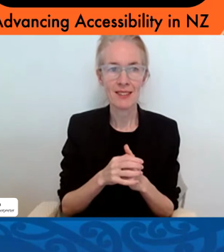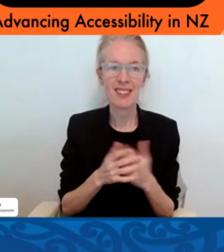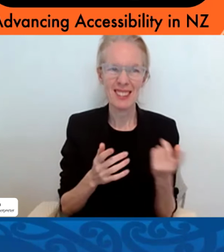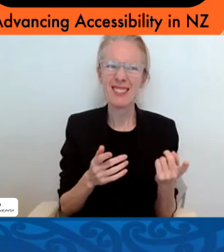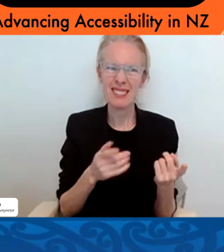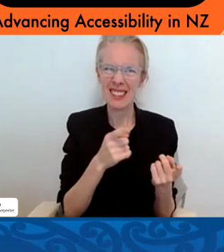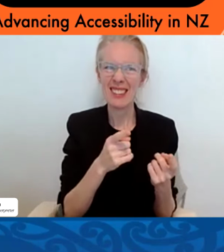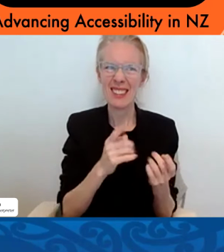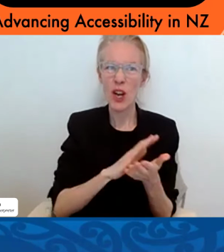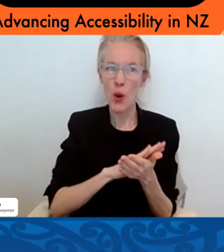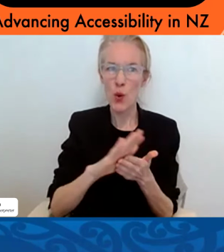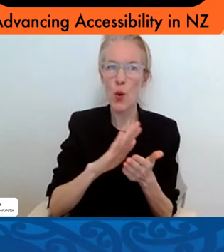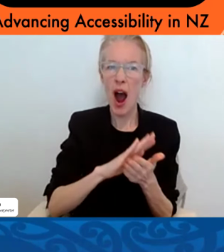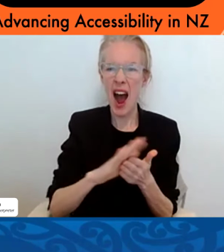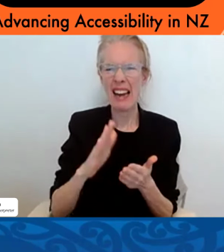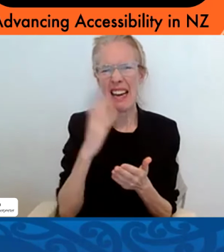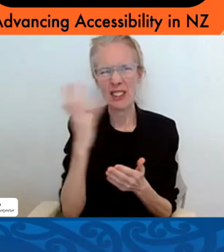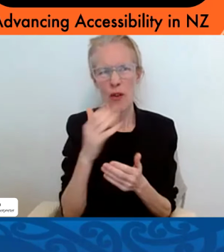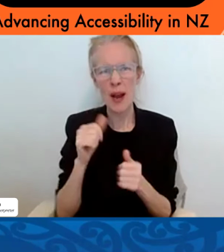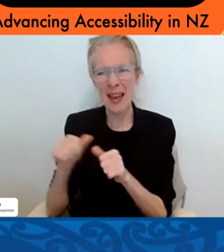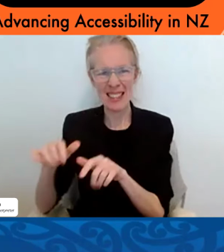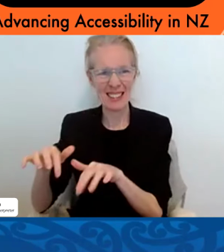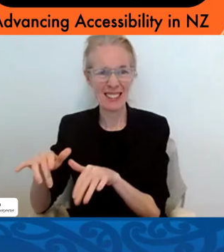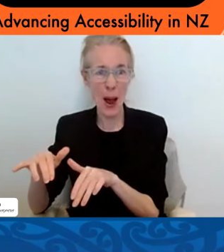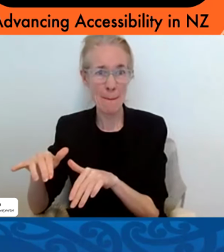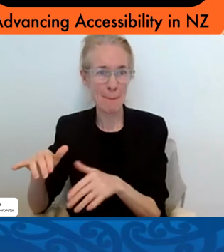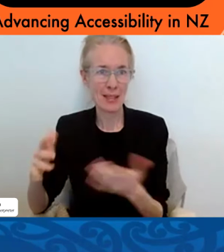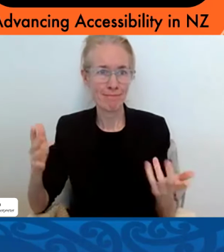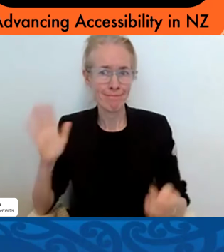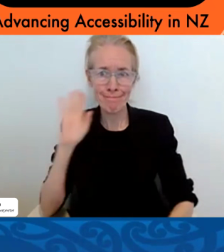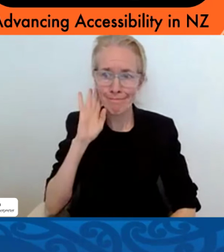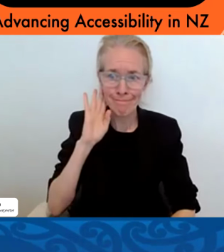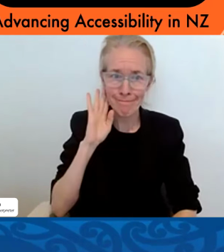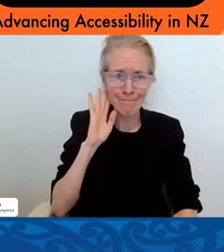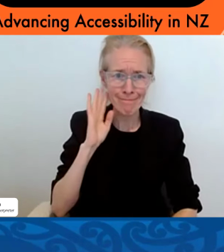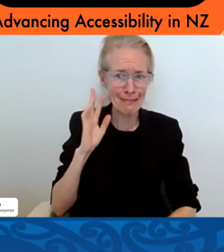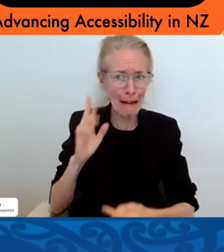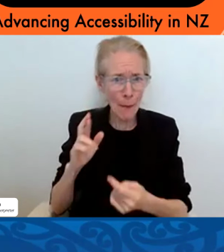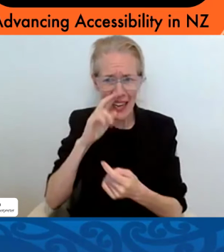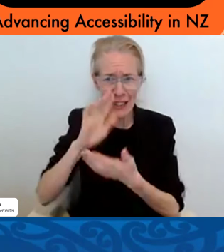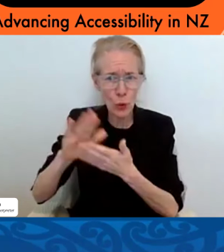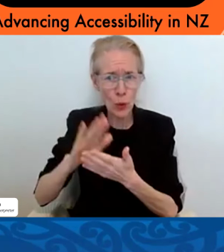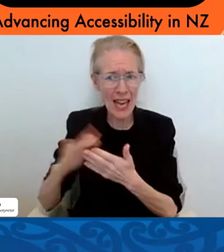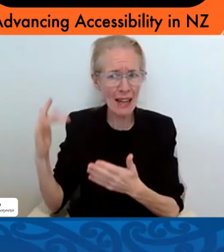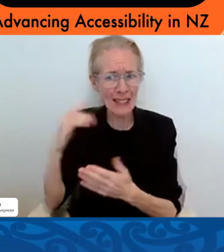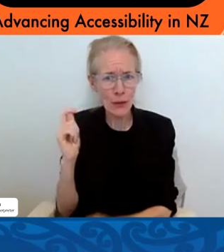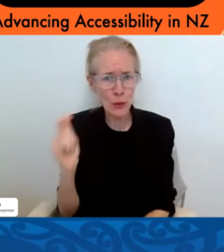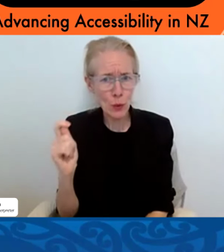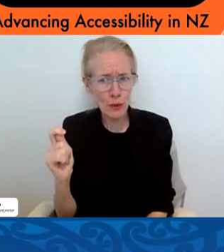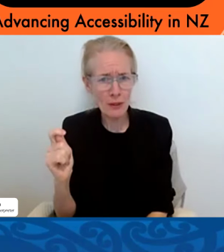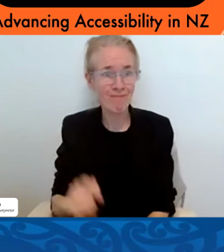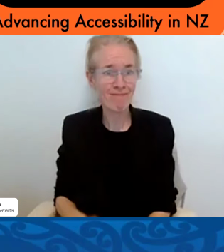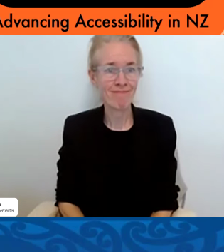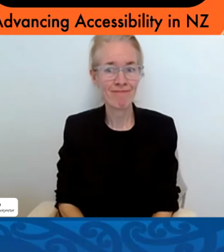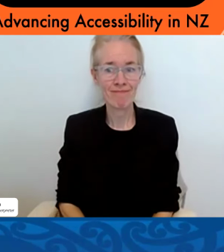in, sorry. I hope they get your sound sorted, because I think you're